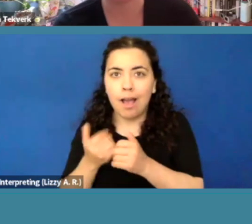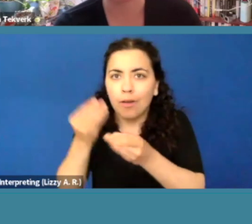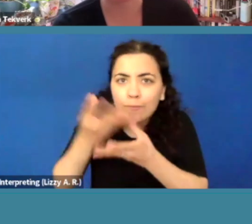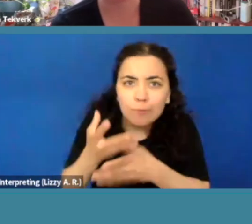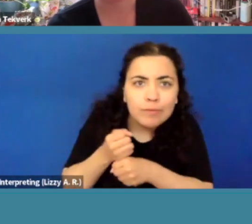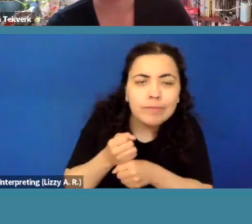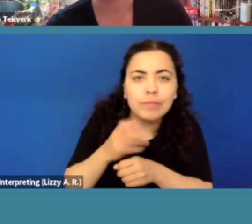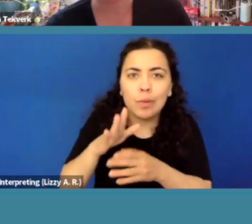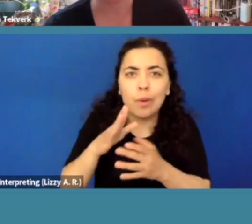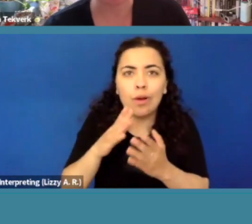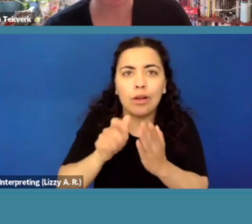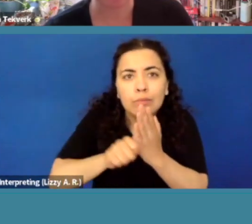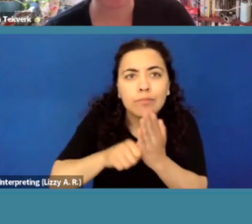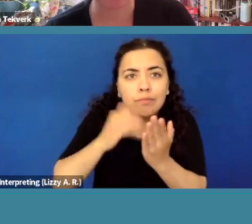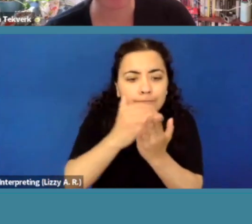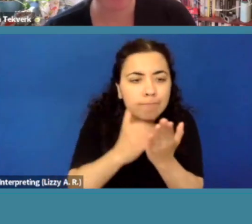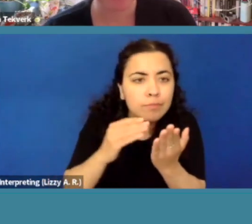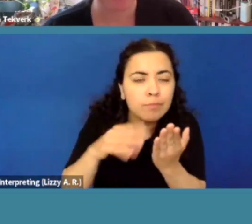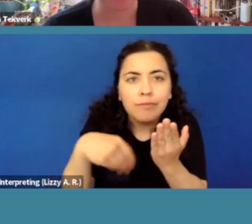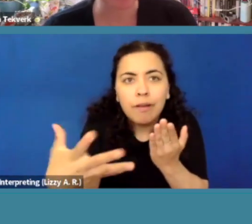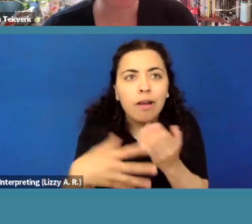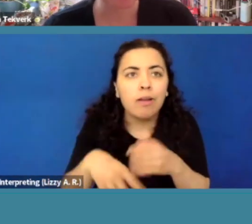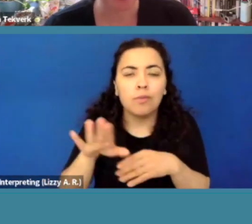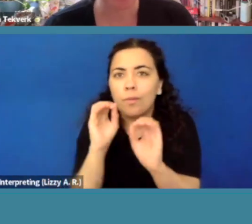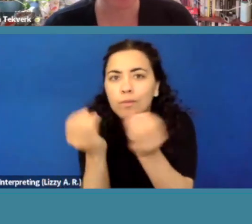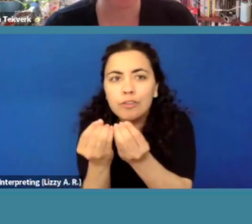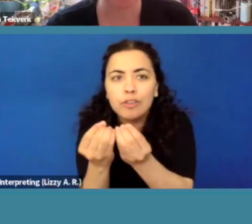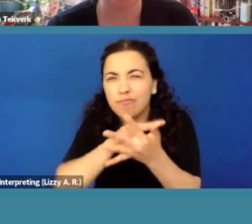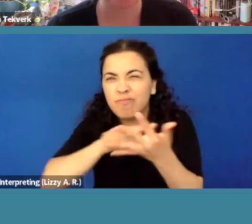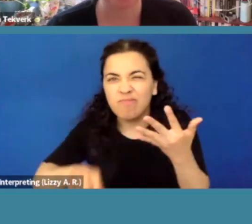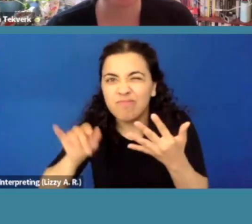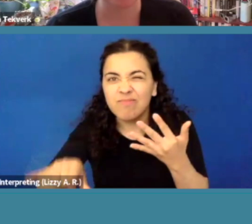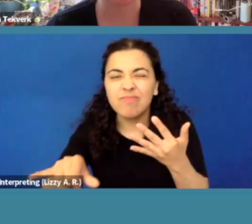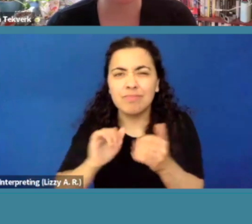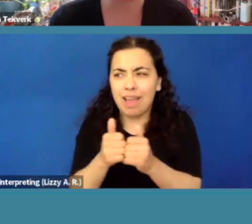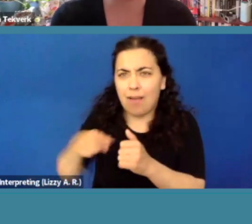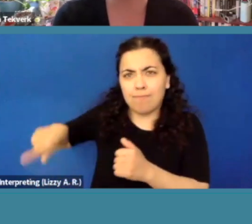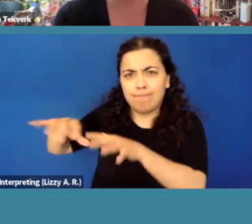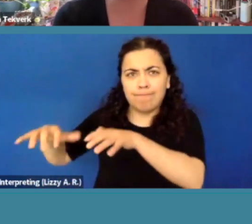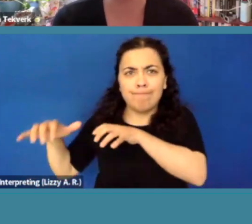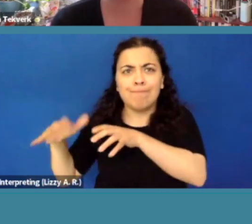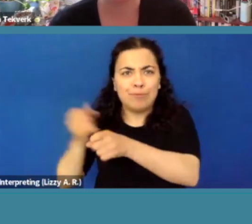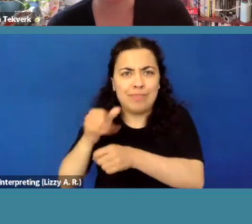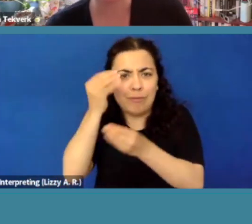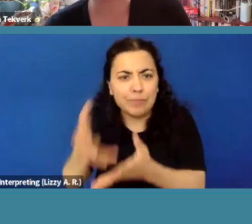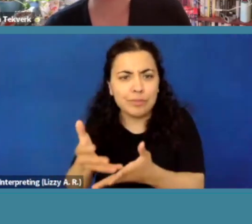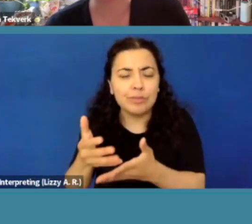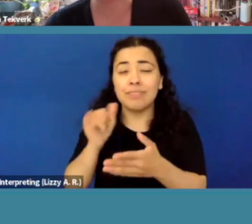your organization, et cetera? I have laid out these next slides roughly